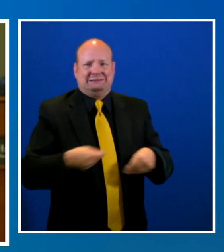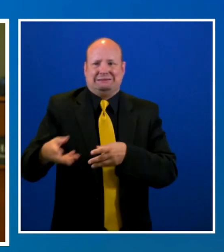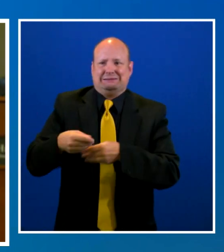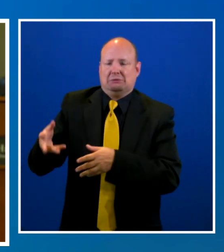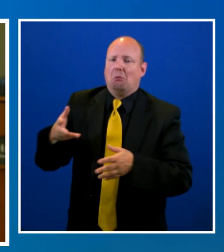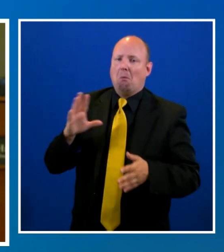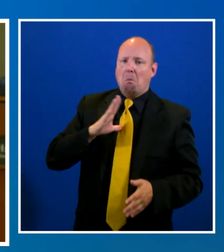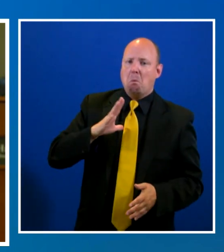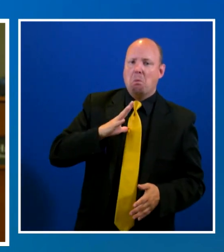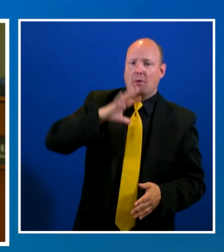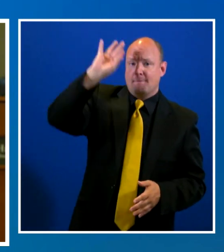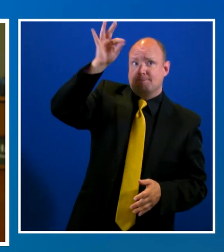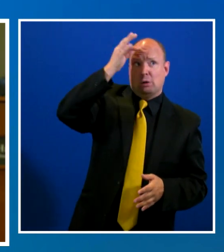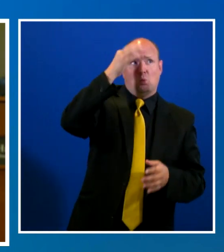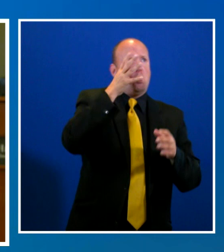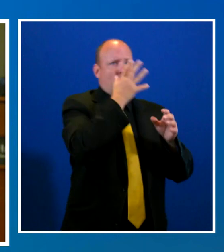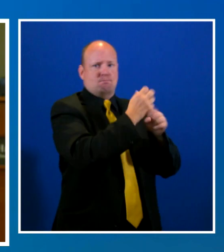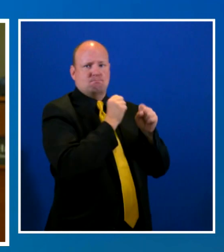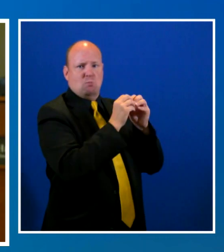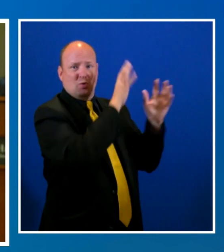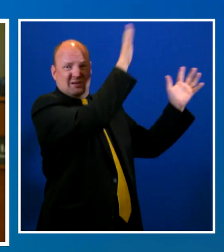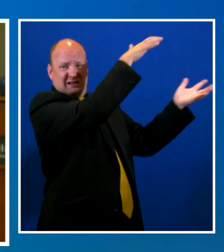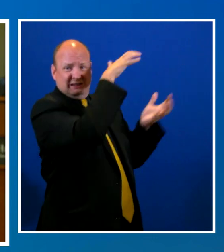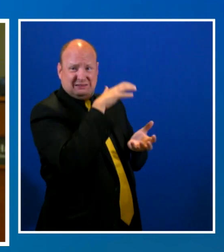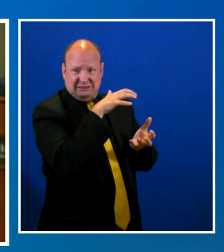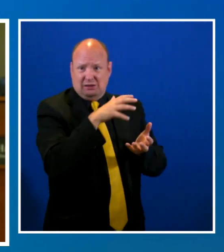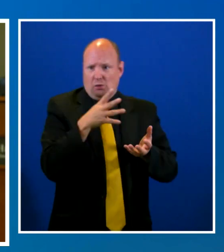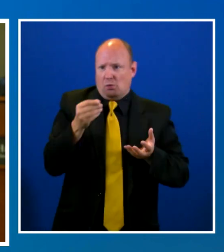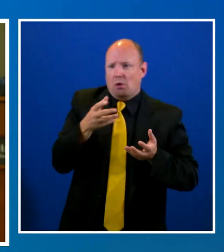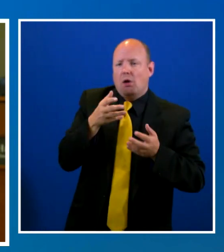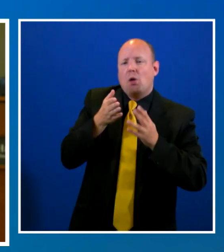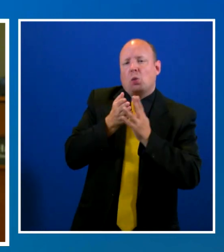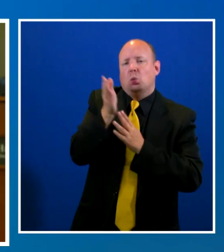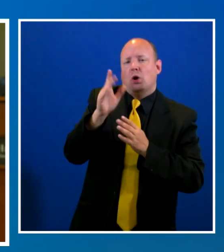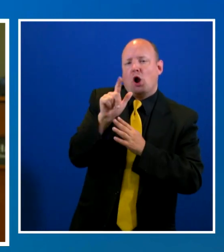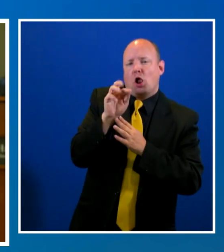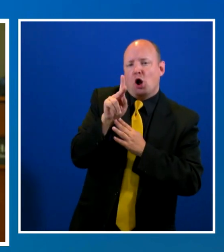managed by Clark County and distributed through local